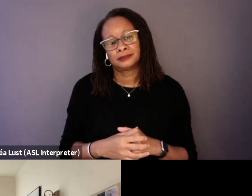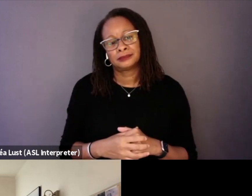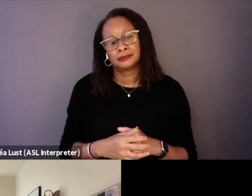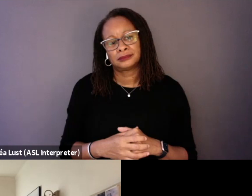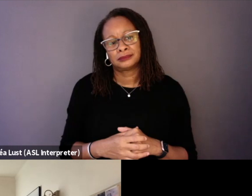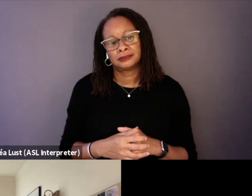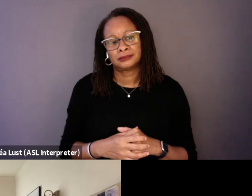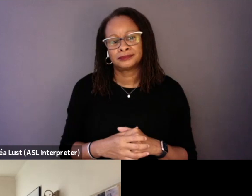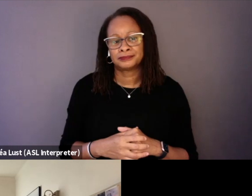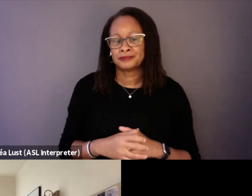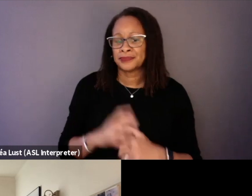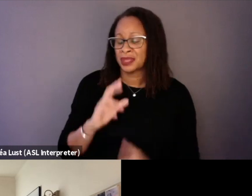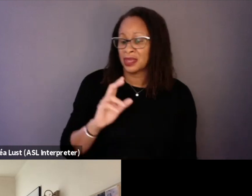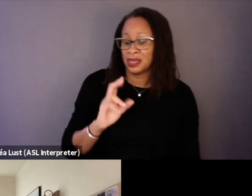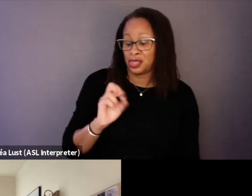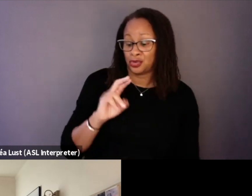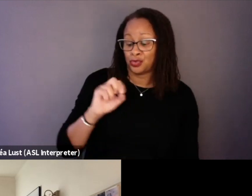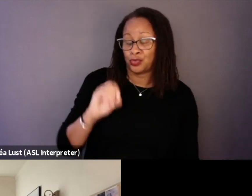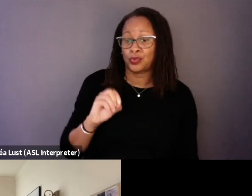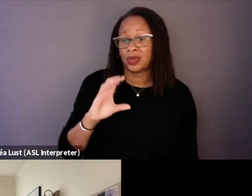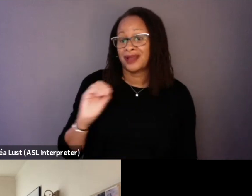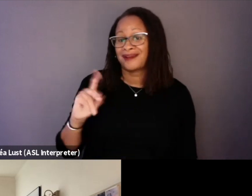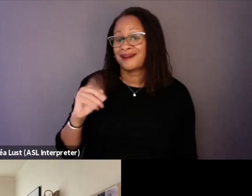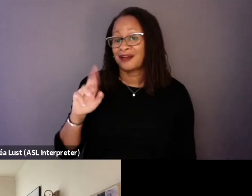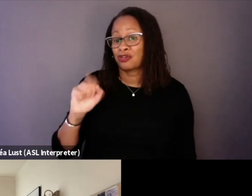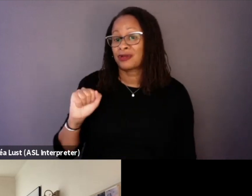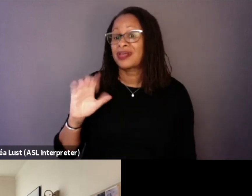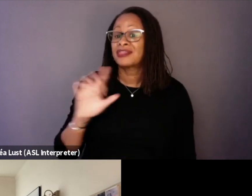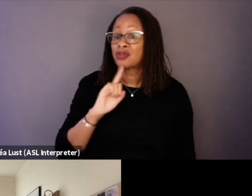which are the youth, the Oromo youth. These are students.